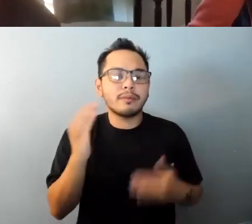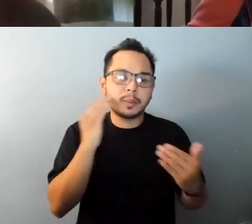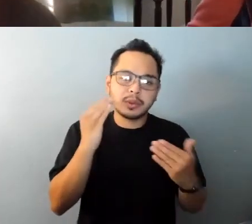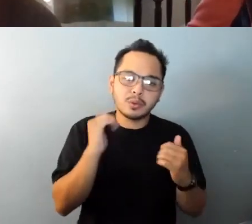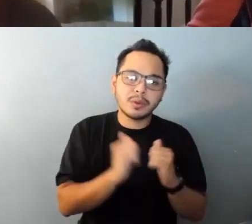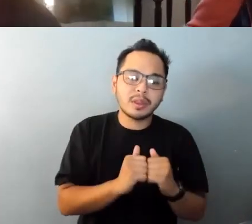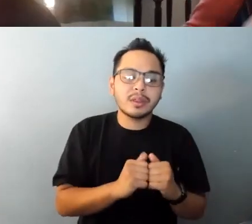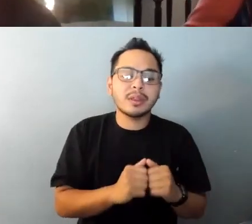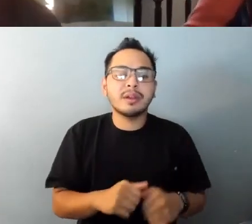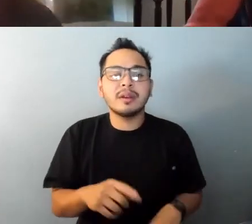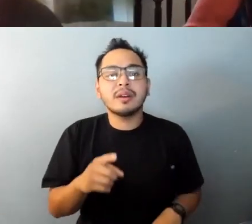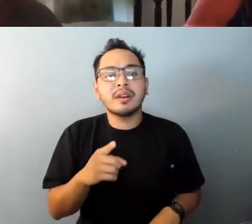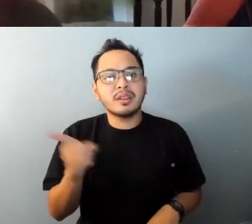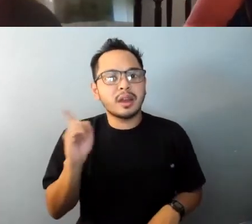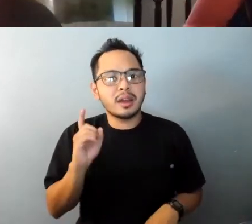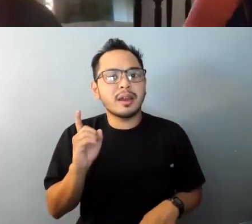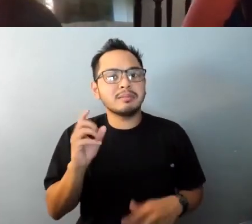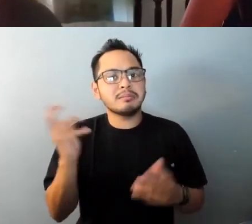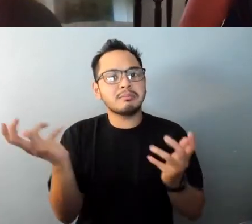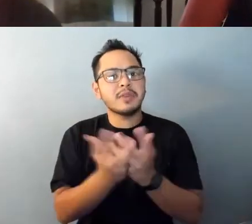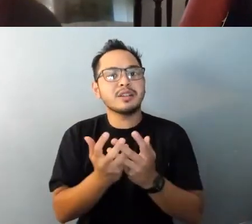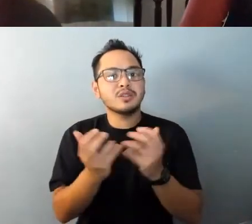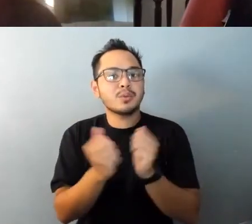to match so well with the spirit of the 20s.